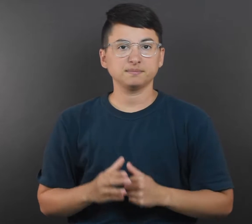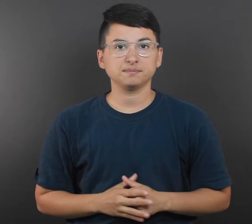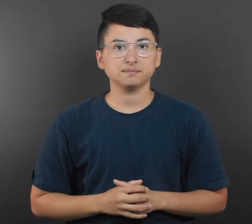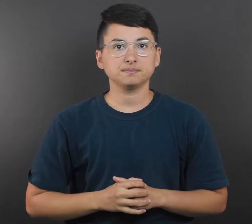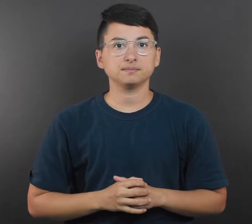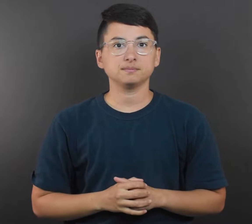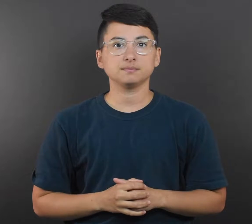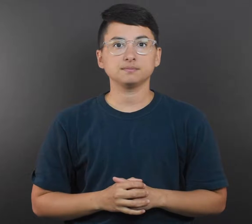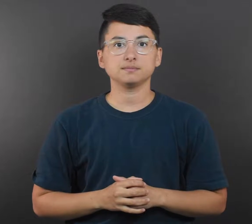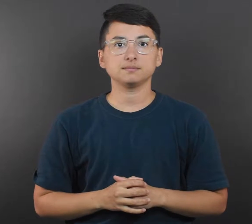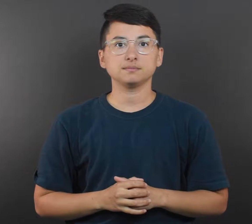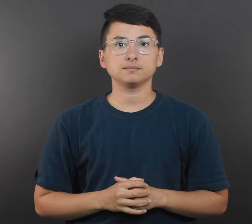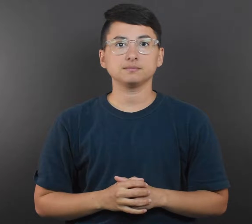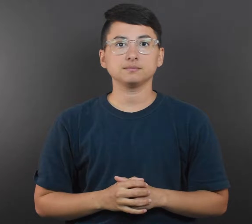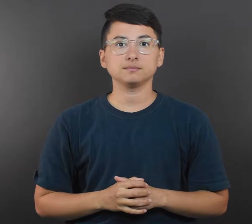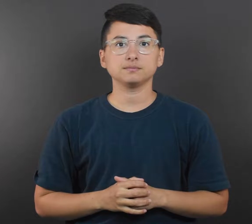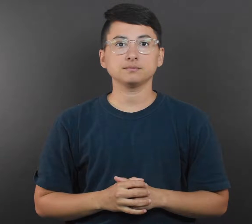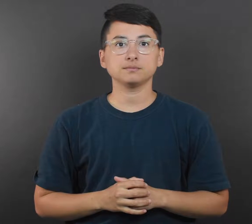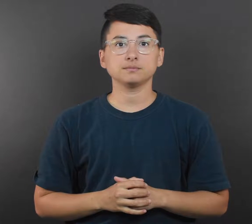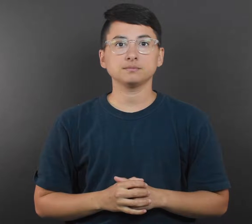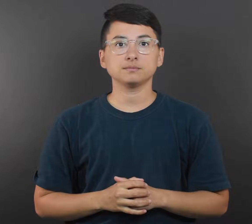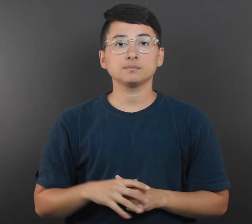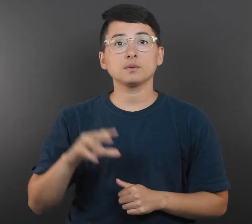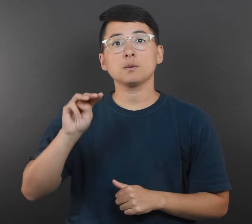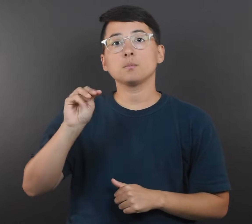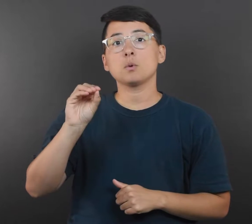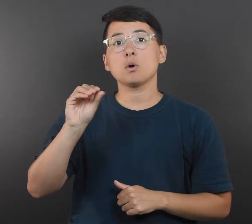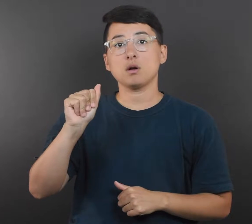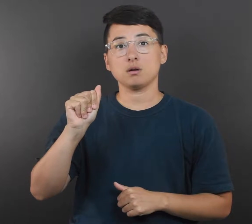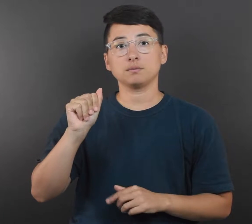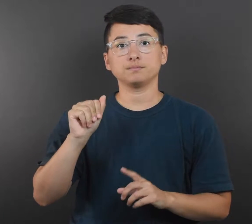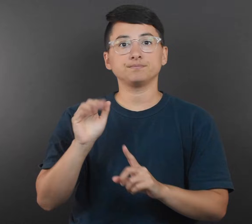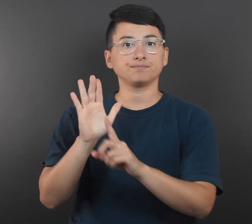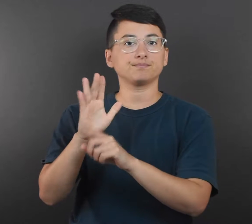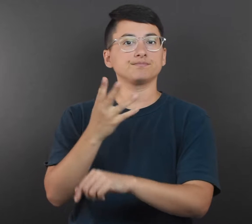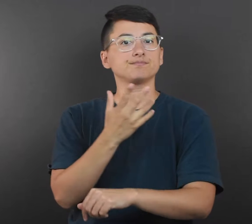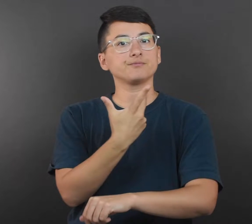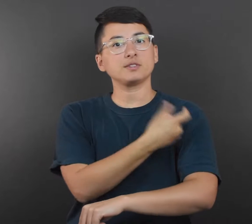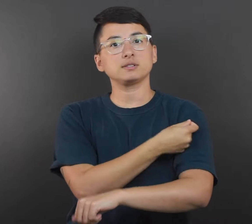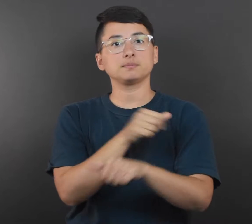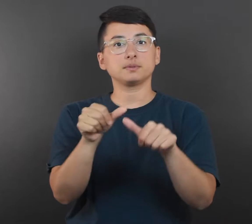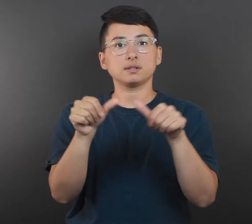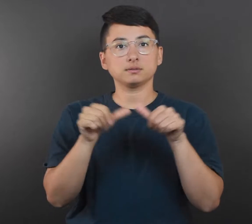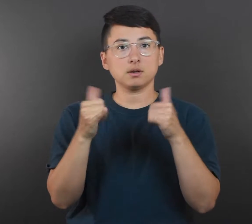The Mall of America vaccination site is open Wednesdays through Fridays,